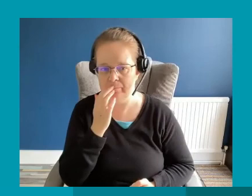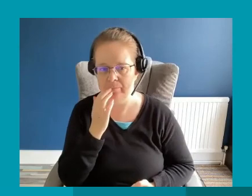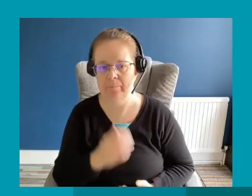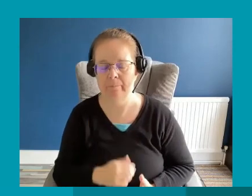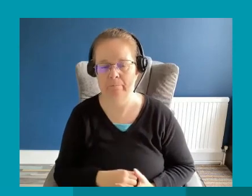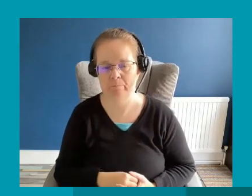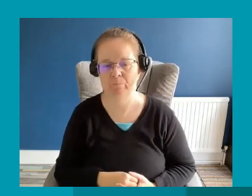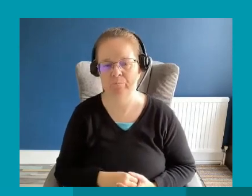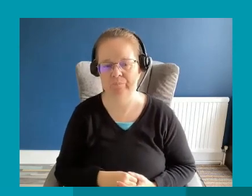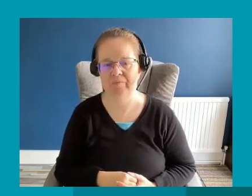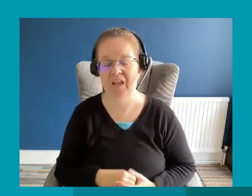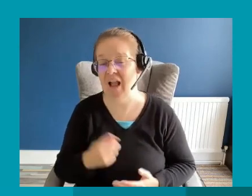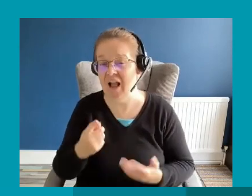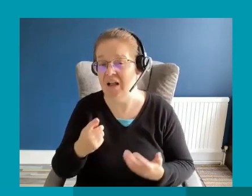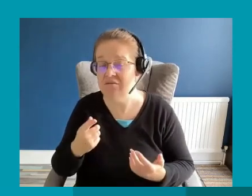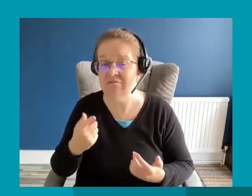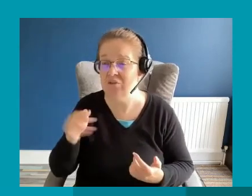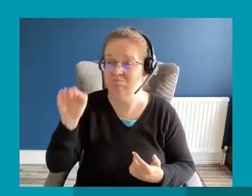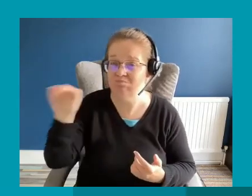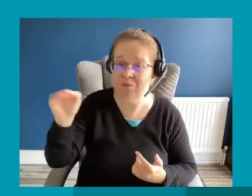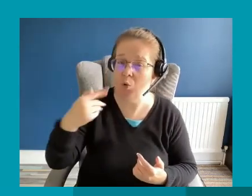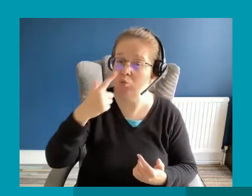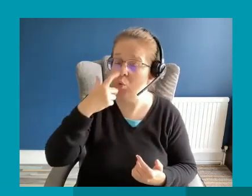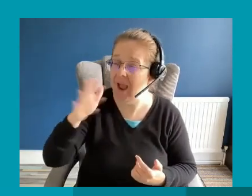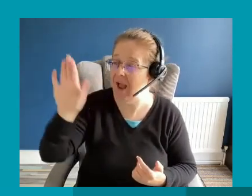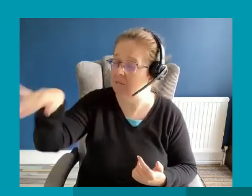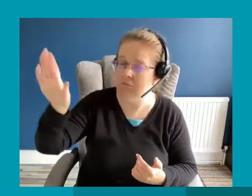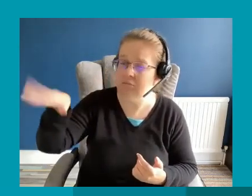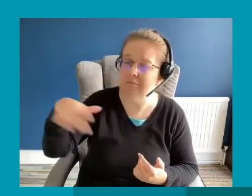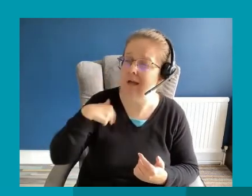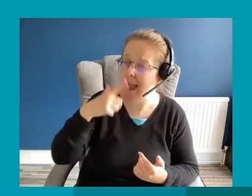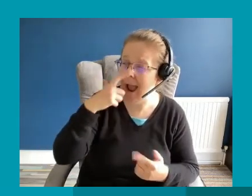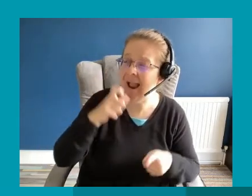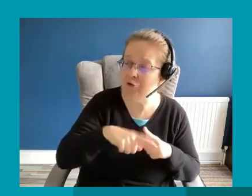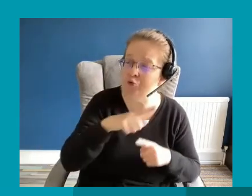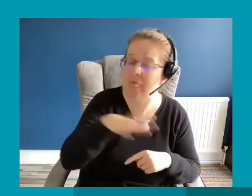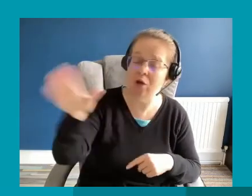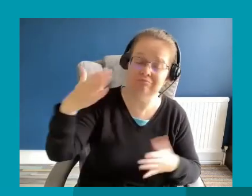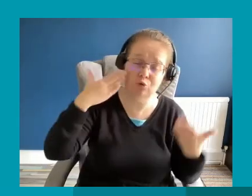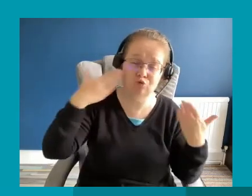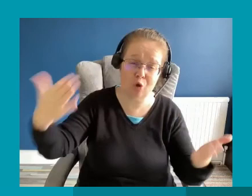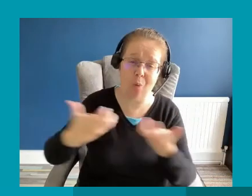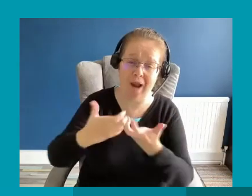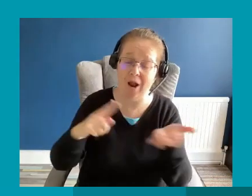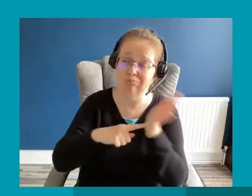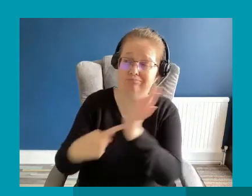And jump on the opportunity to be able to tell them how you can do the job and your job's done.